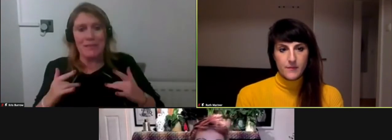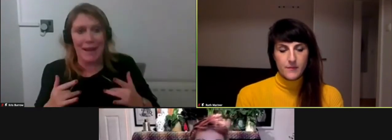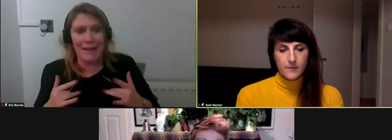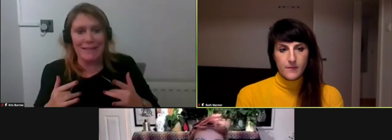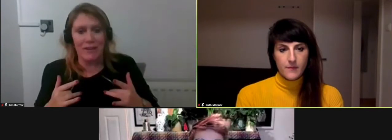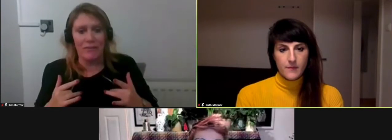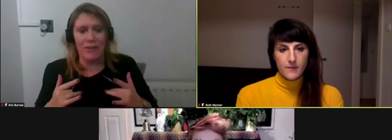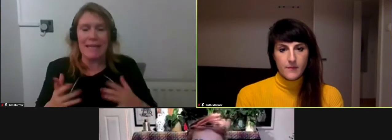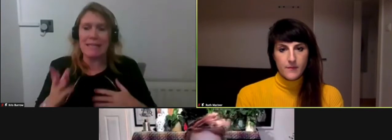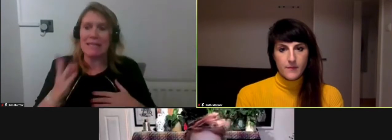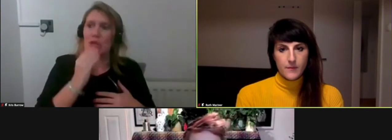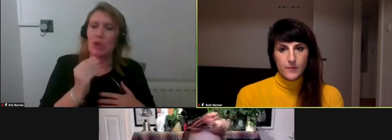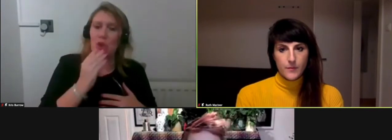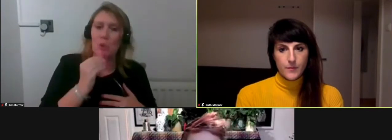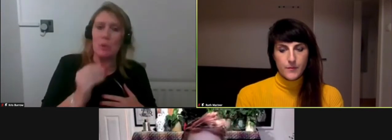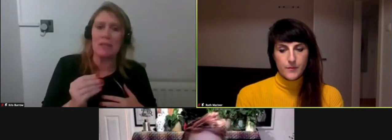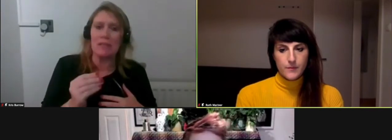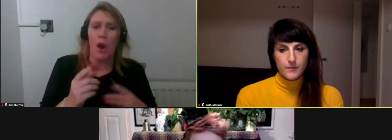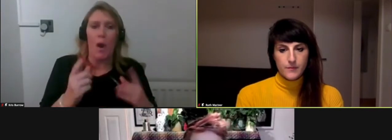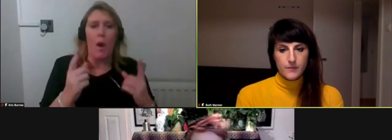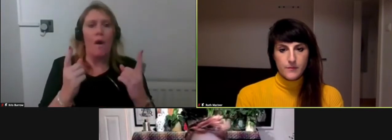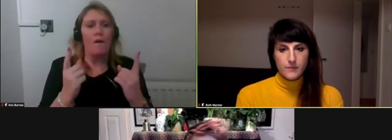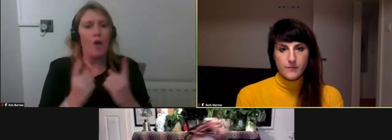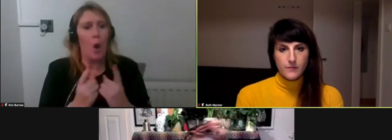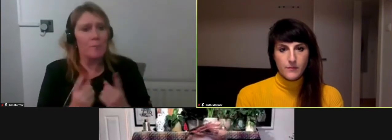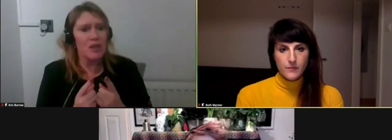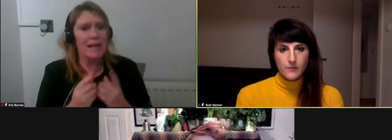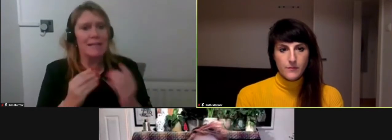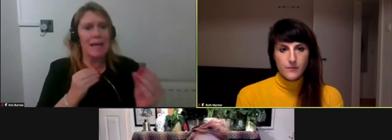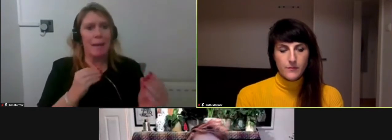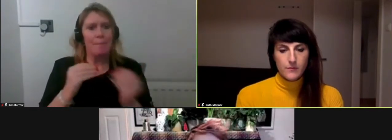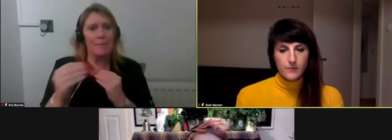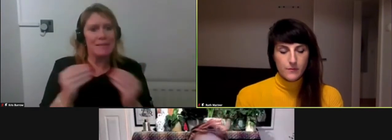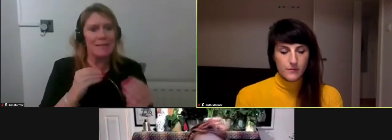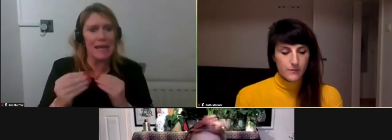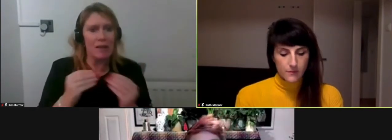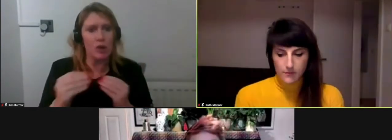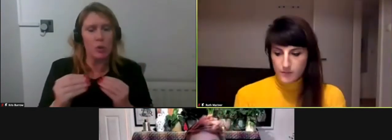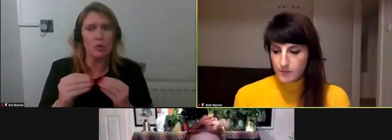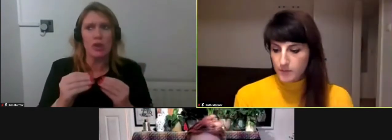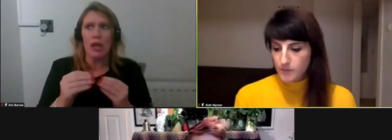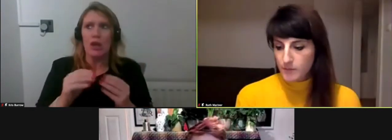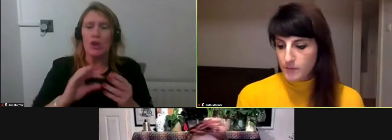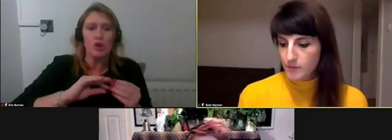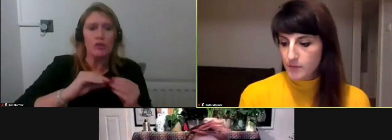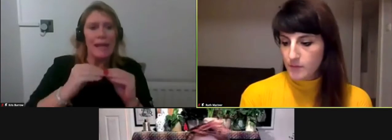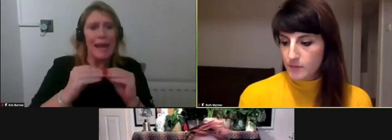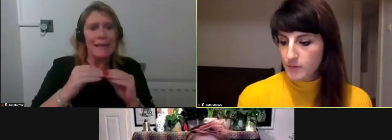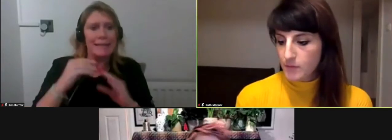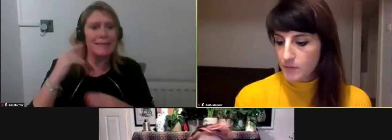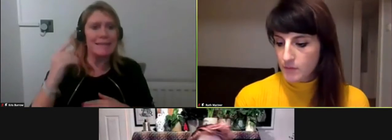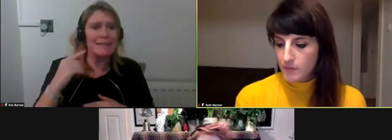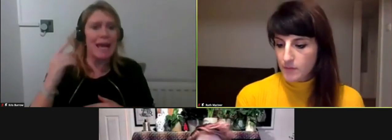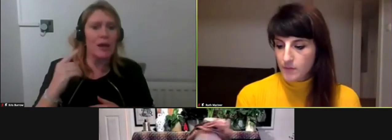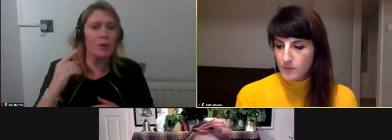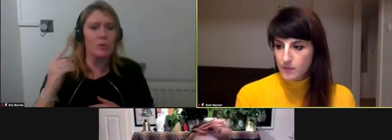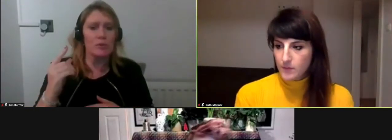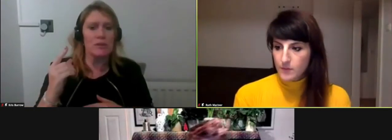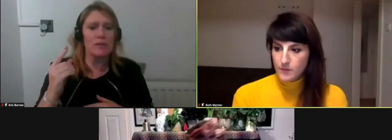of objects and materials to create sounds that evoke something in the story telling,